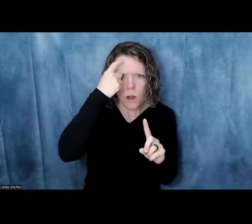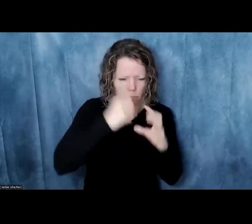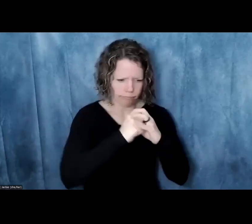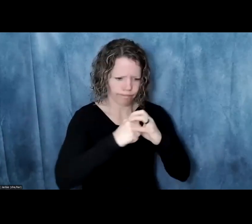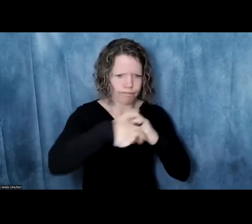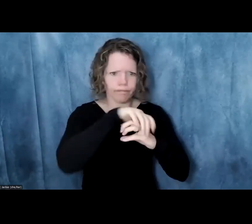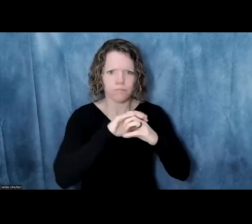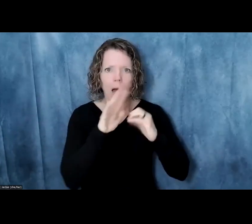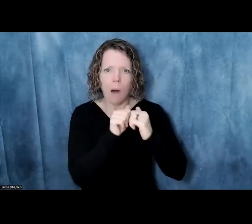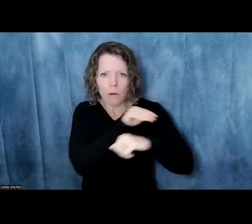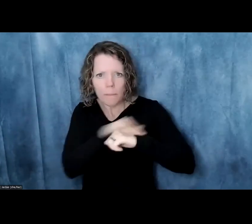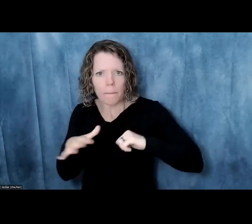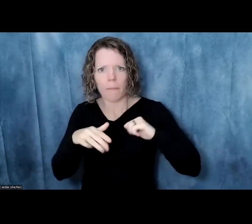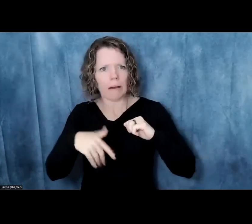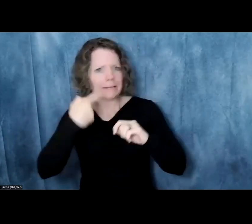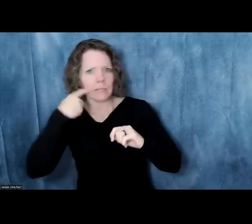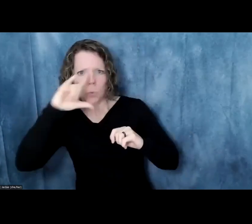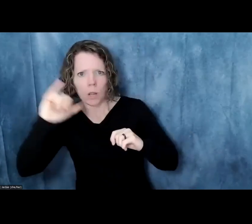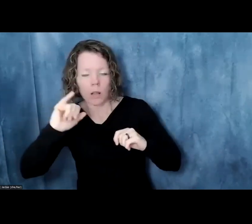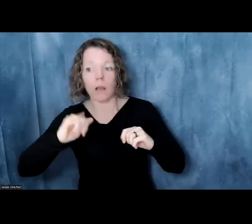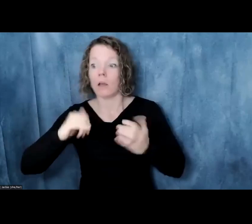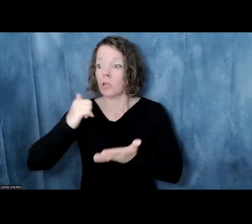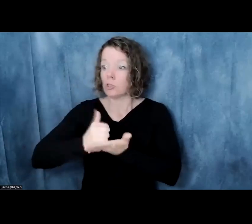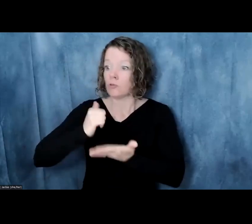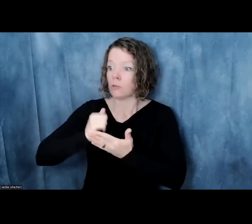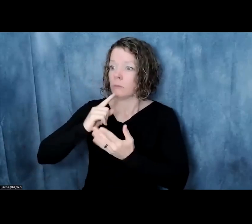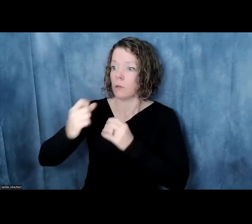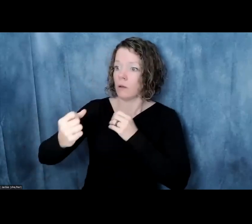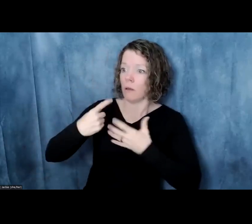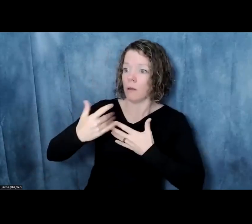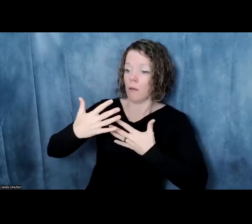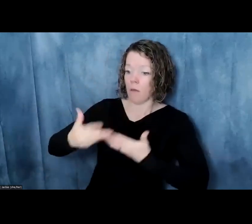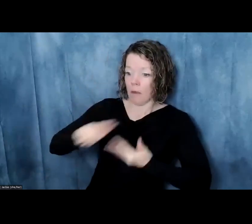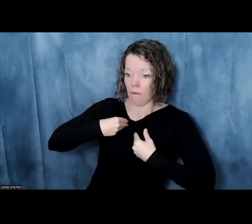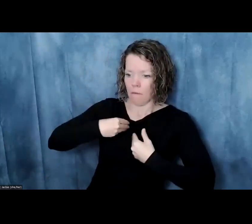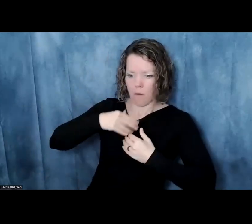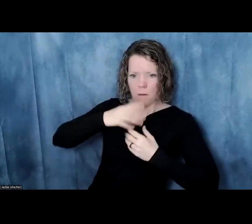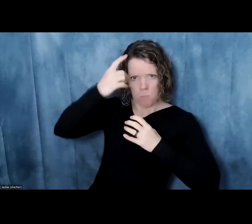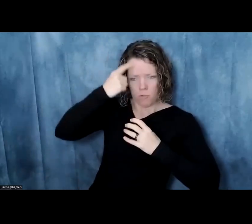as treatment response, and some focusing on establishing best practices for the treatment